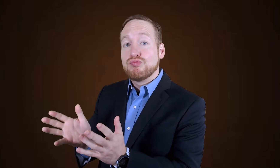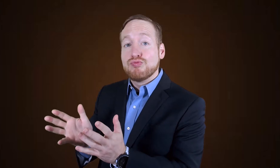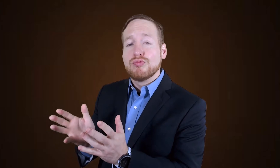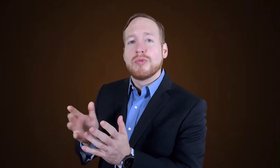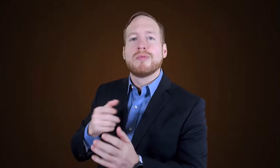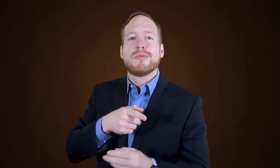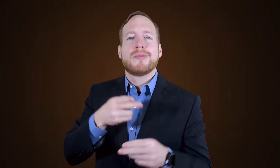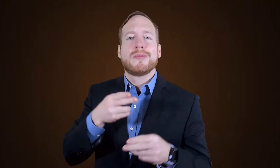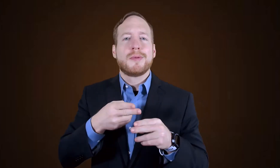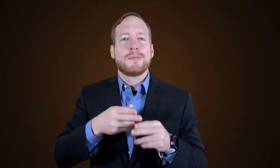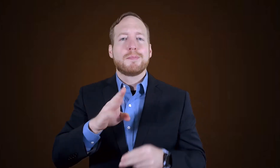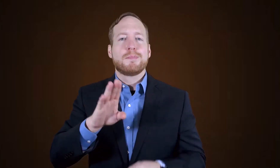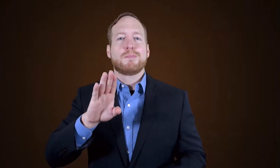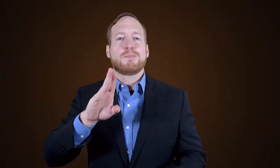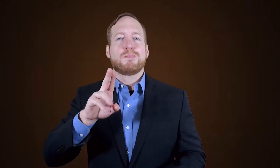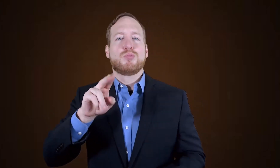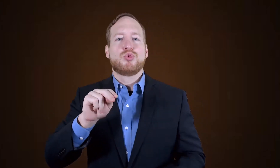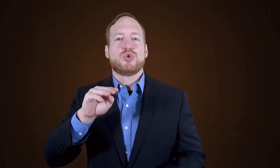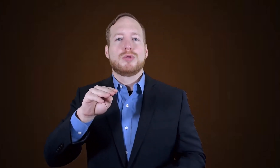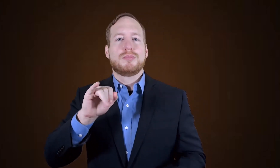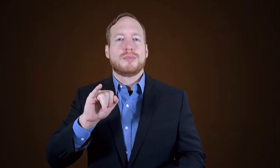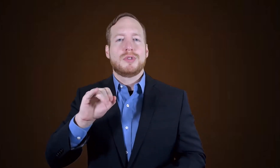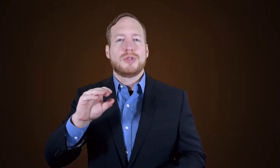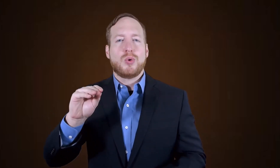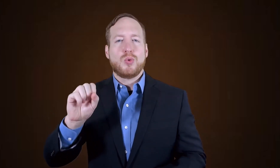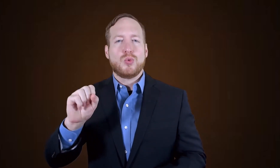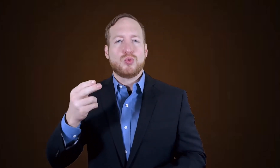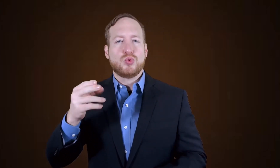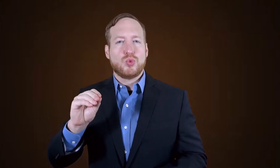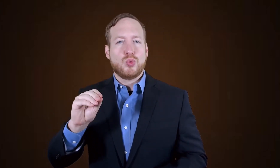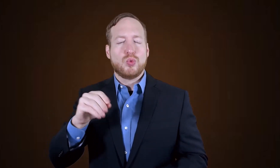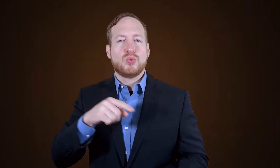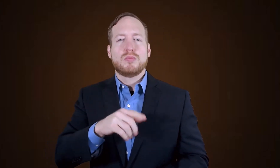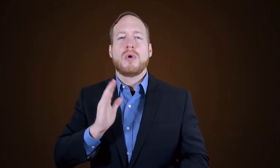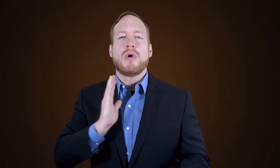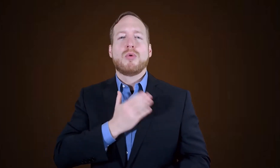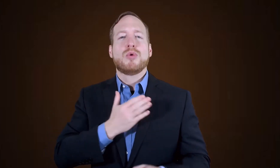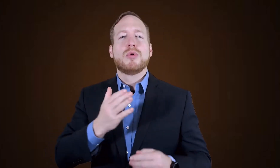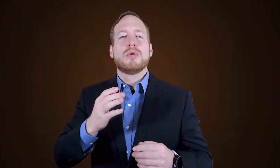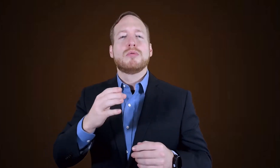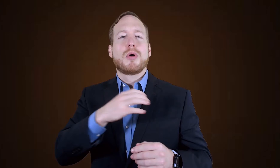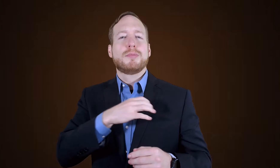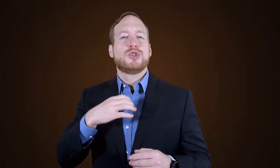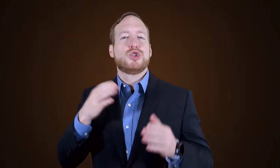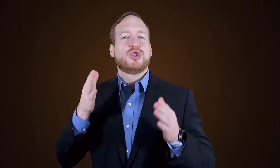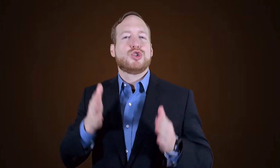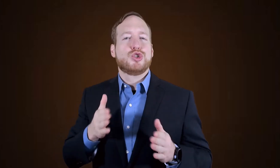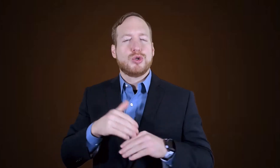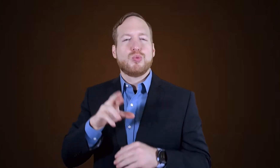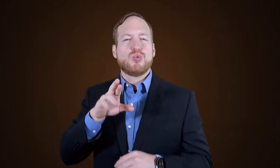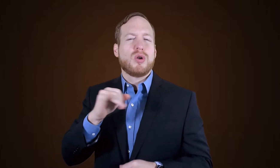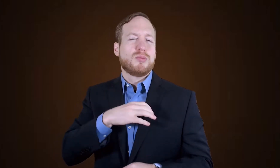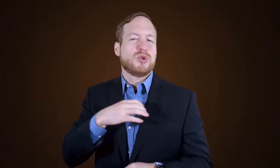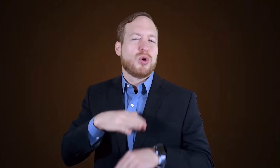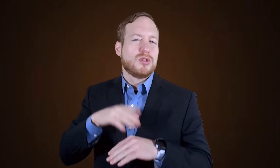and today she'll be interviewed by Bunmi Osho Bunmi is one of our Commissioners at